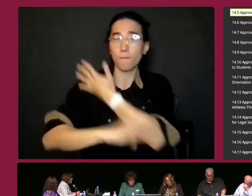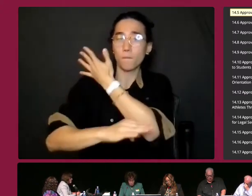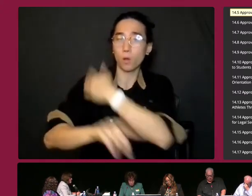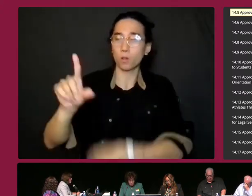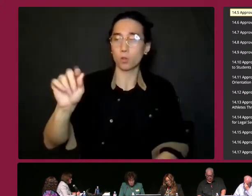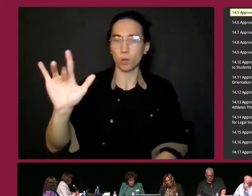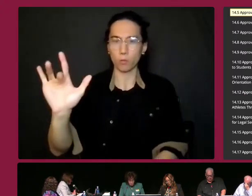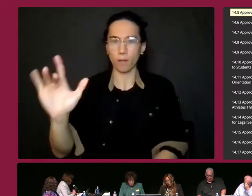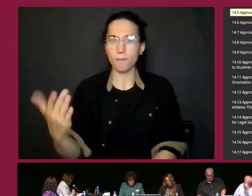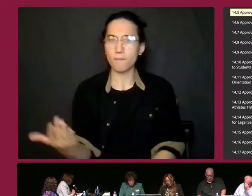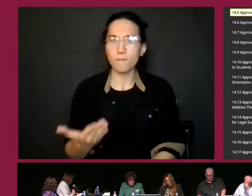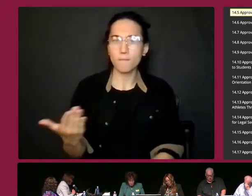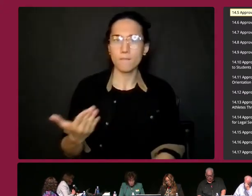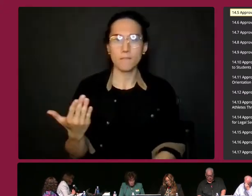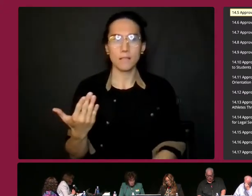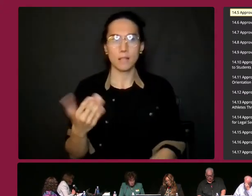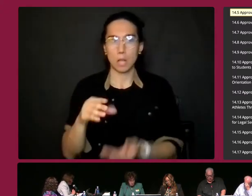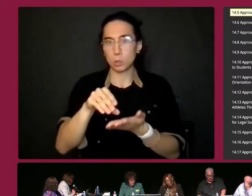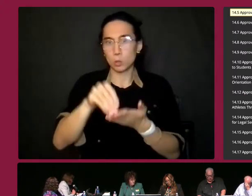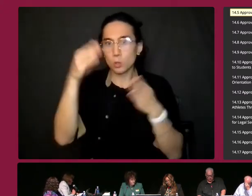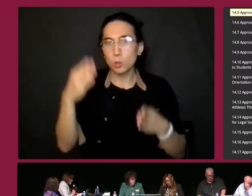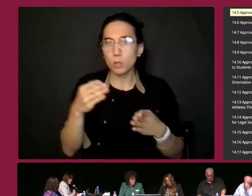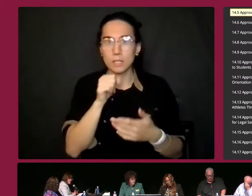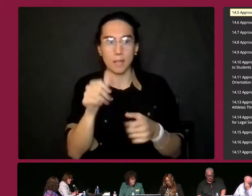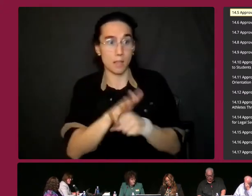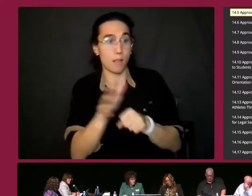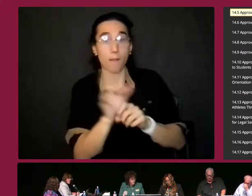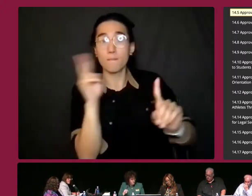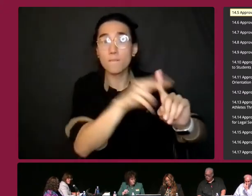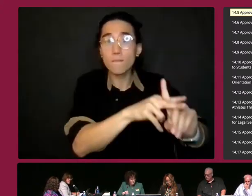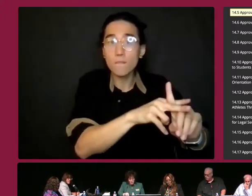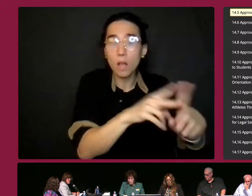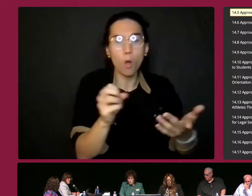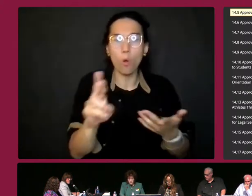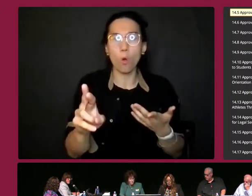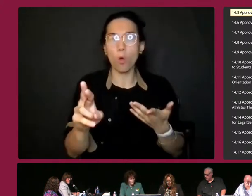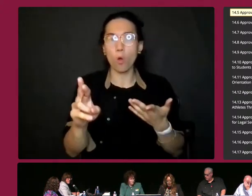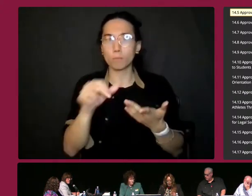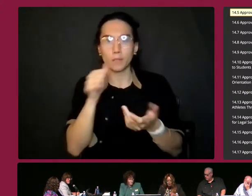Were they just, uh, students weren't enrolling or were there no professors to teach them? Dr. Zellet?